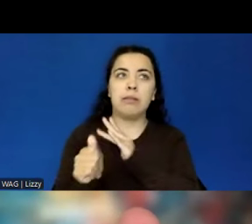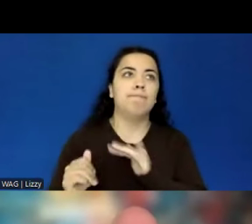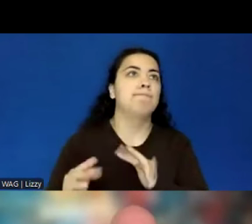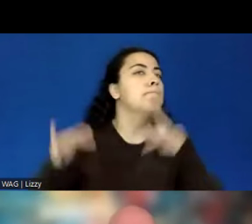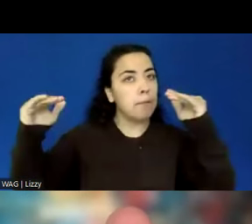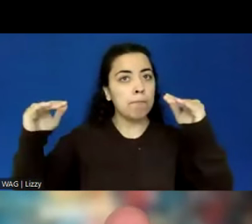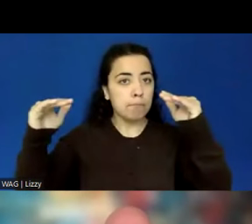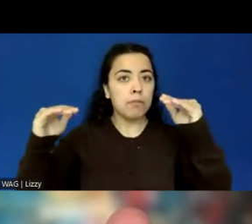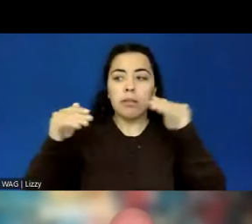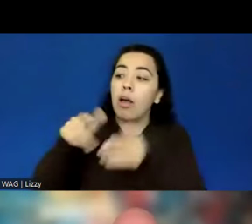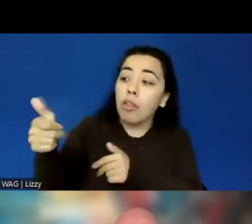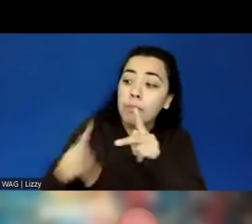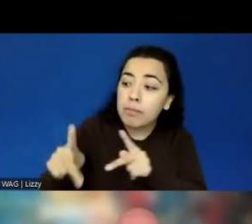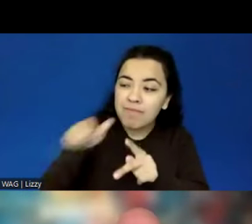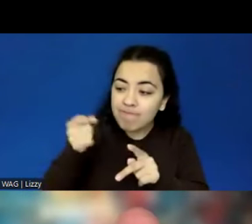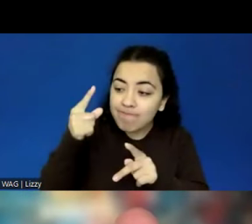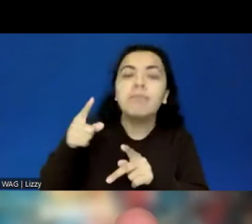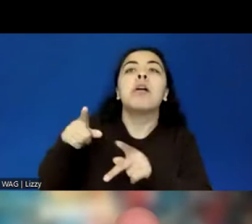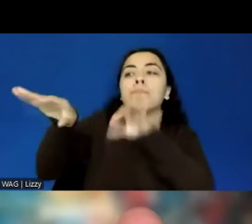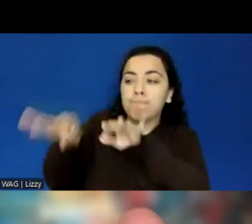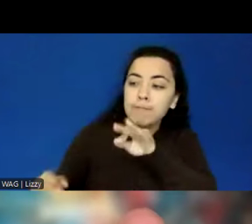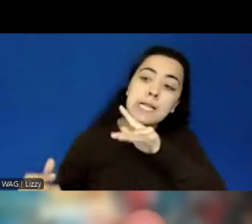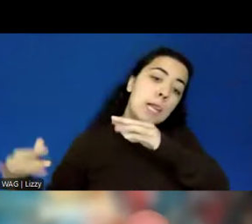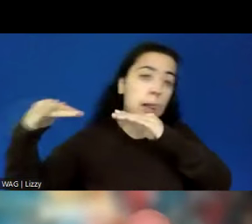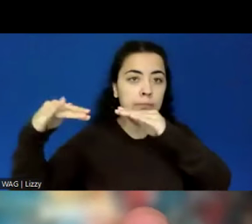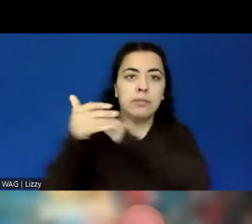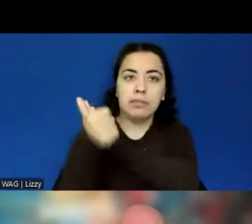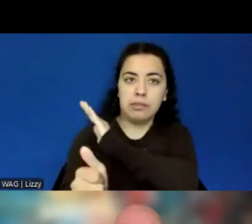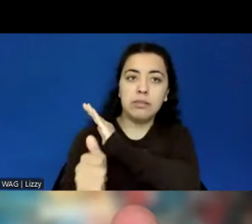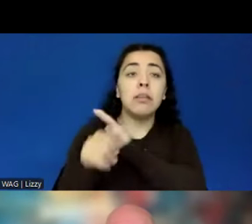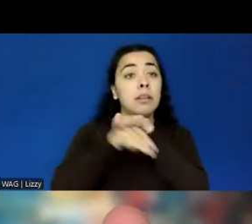people understand what's going on. Accessibility, of course, can be very difficult for stakeholders